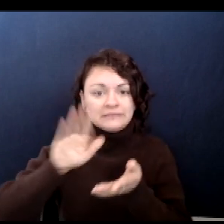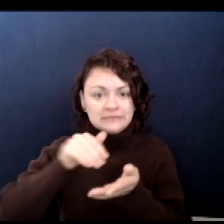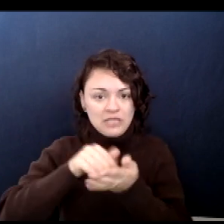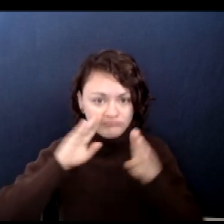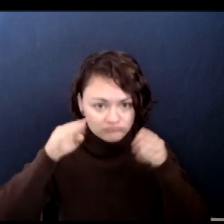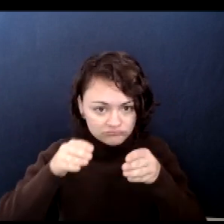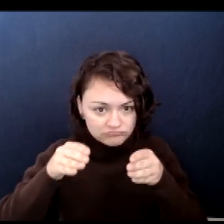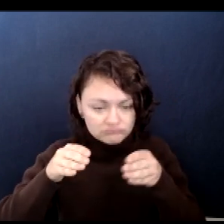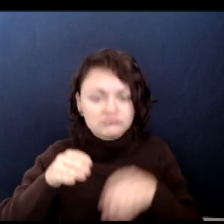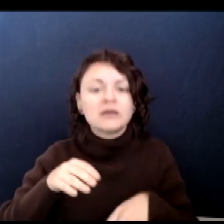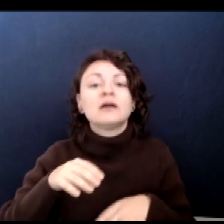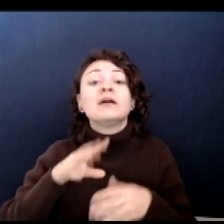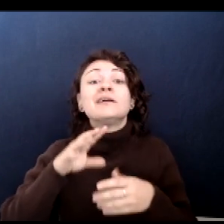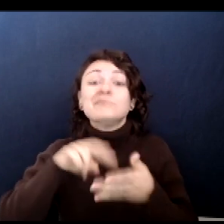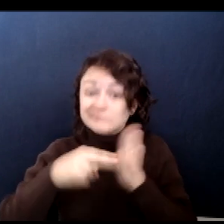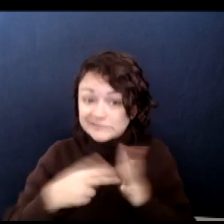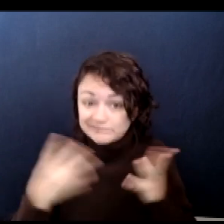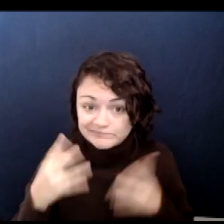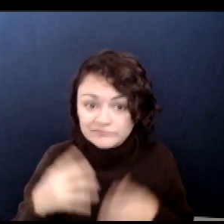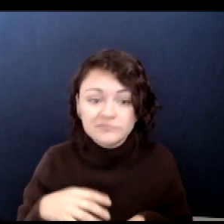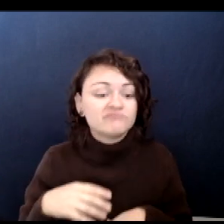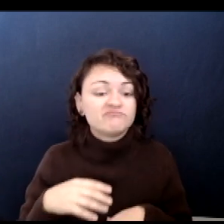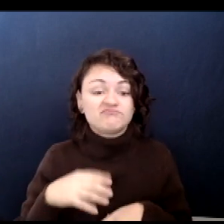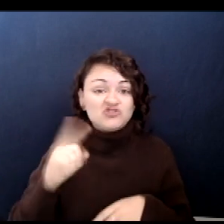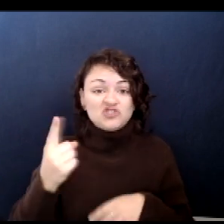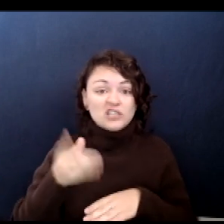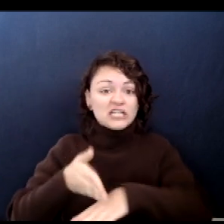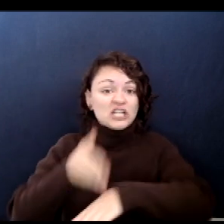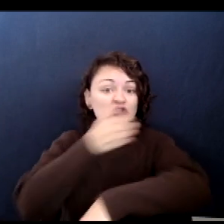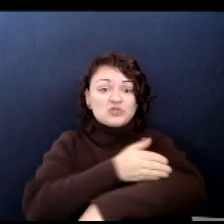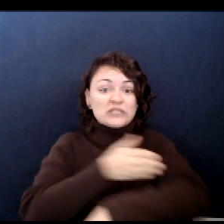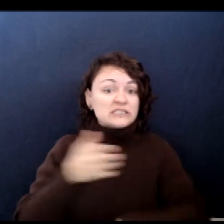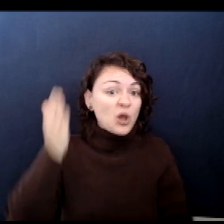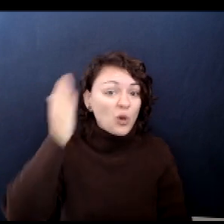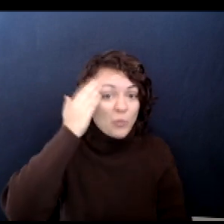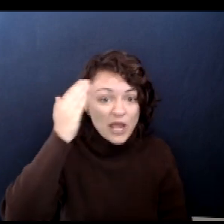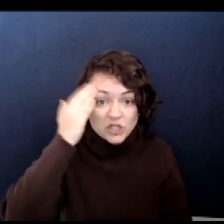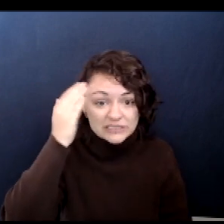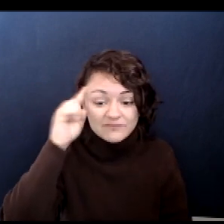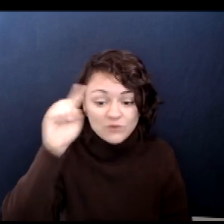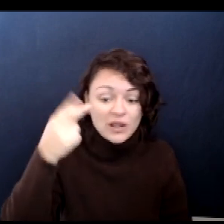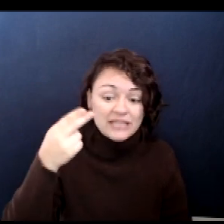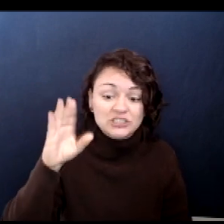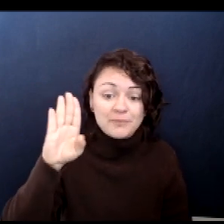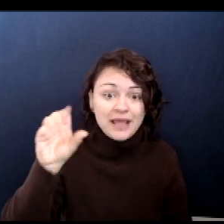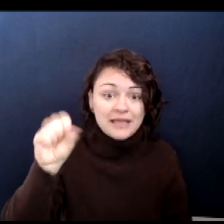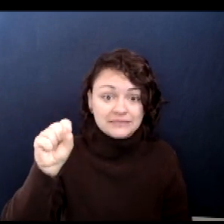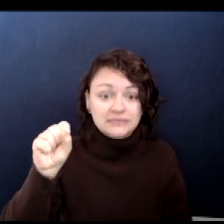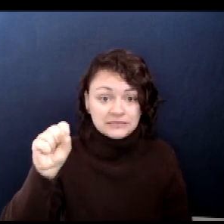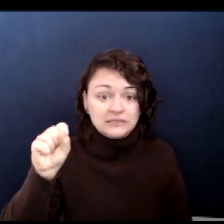The need to increase just awareness of existing HCBS services to those in communities of color.